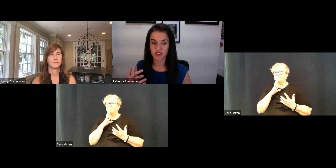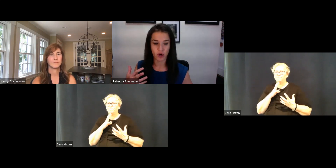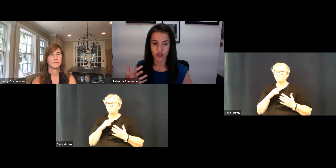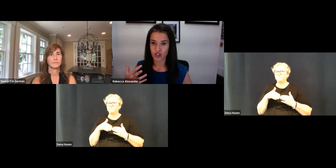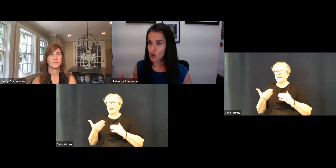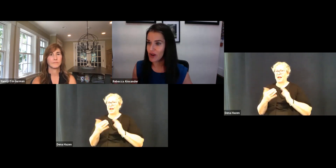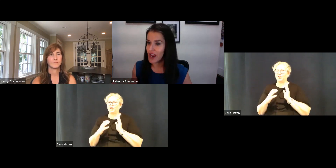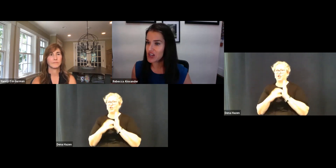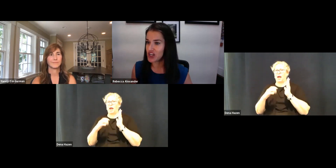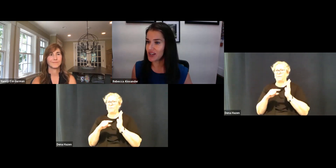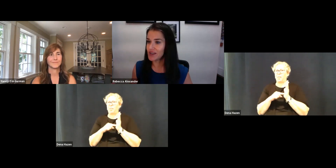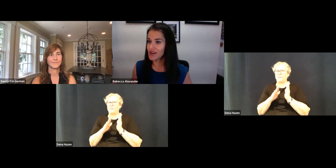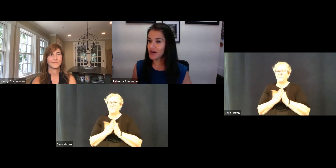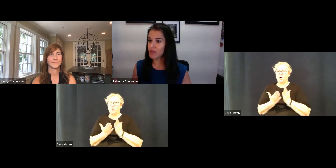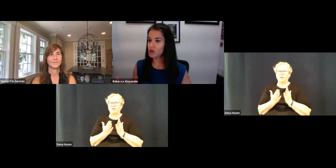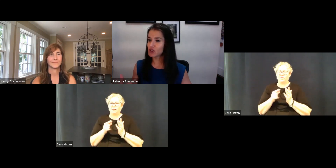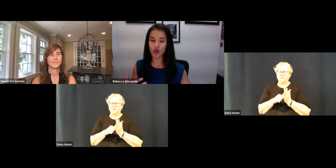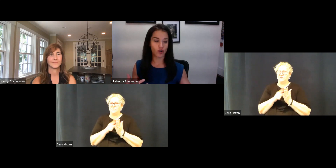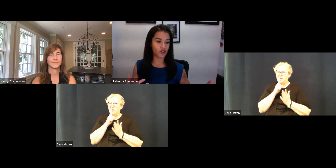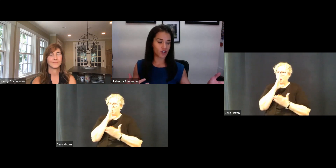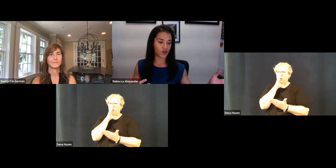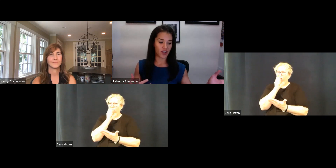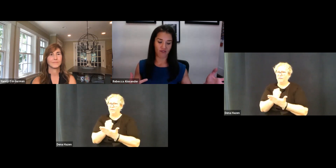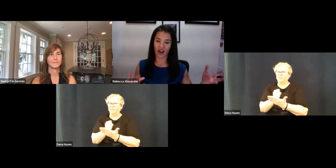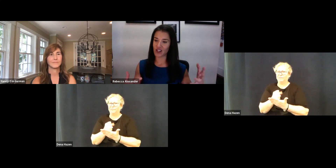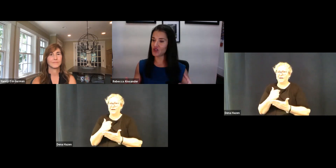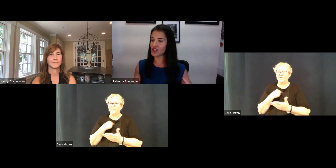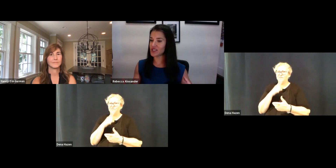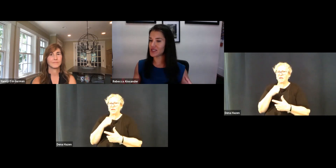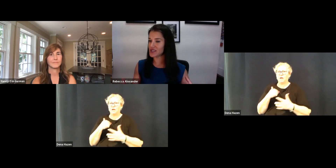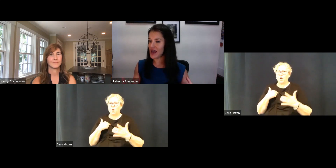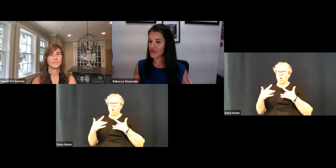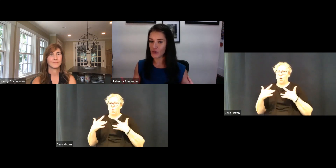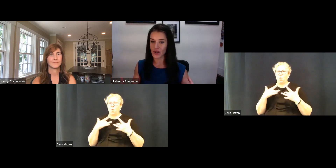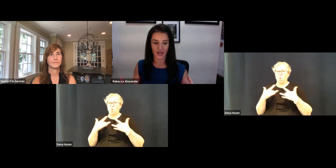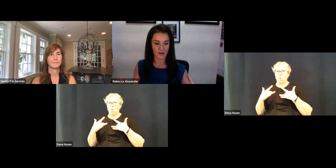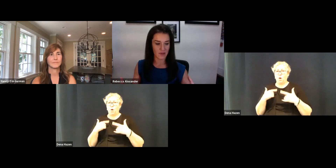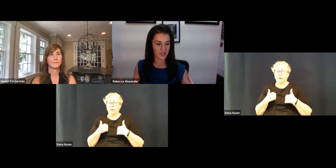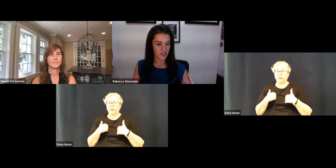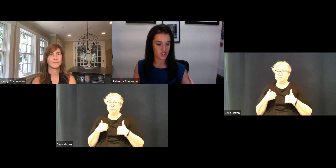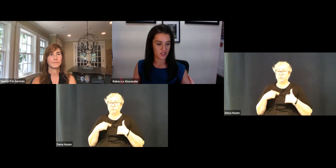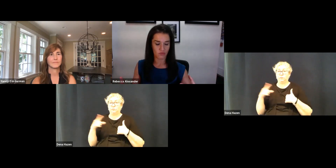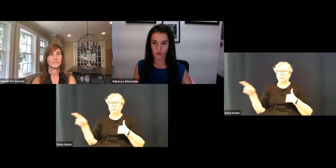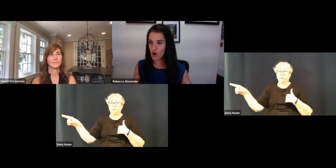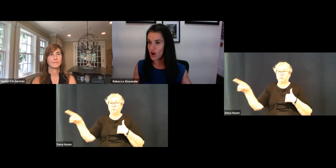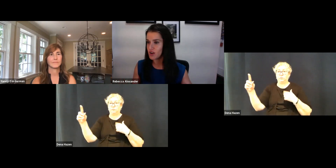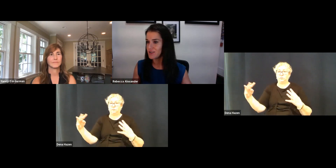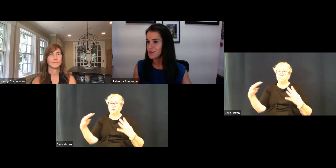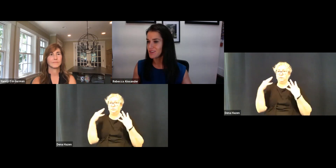This book is so engaging. But I was so concerned that if I do this, is everyone going to be like, she's a fraud?